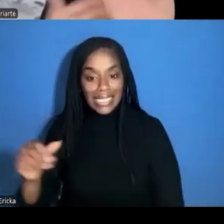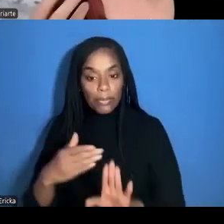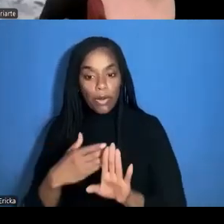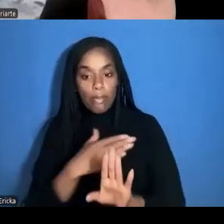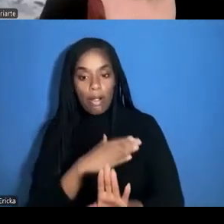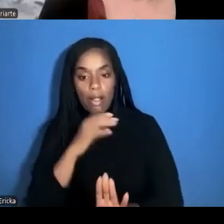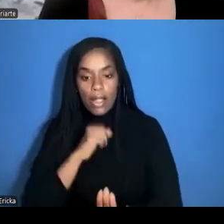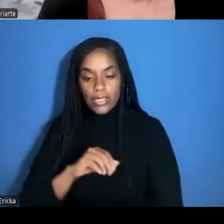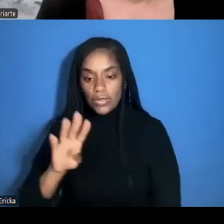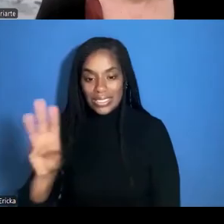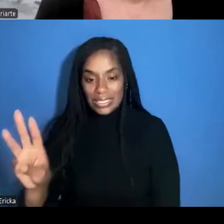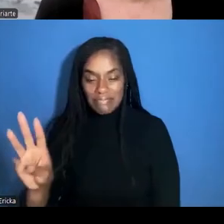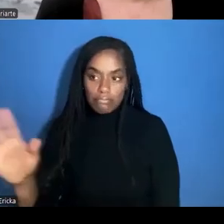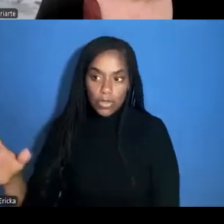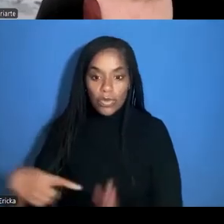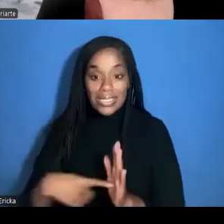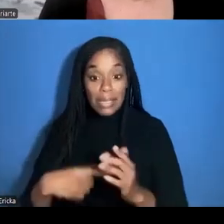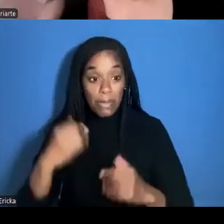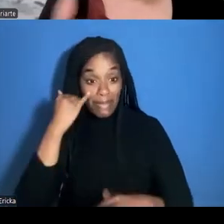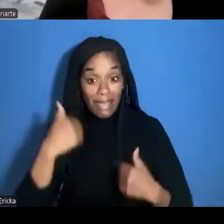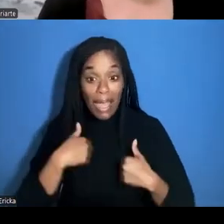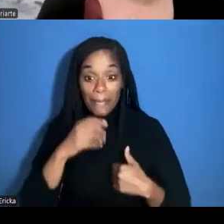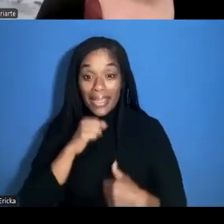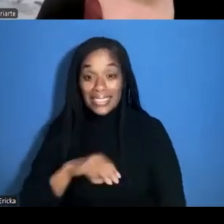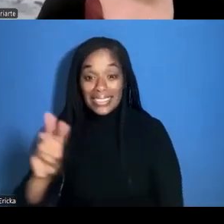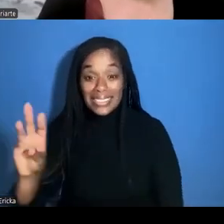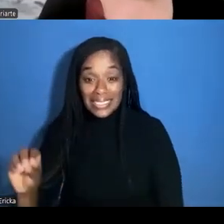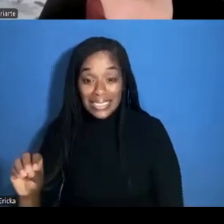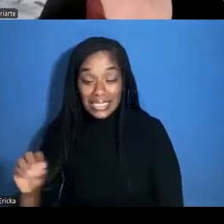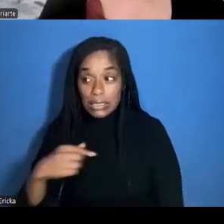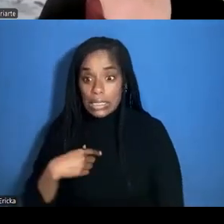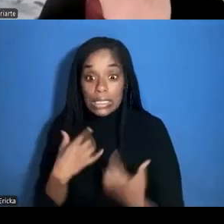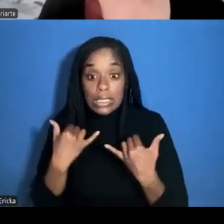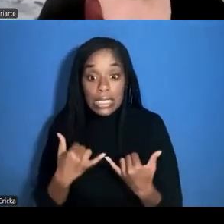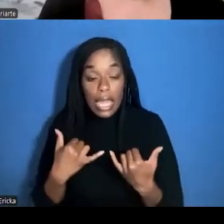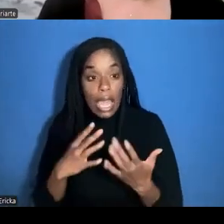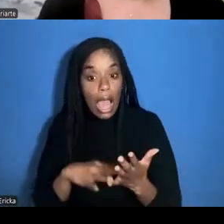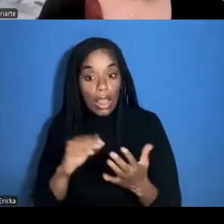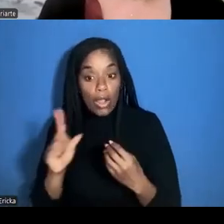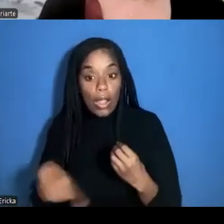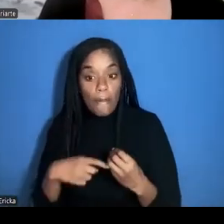So let's say that I'm 60 years old and today I find out about the CalAble program.